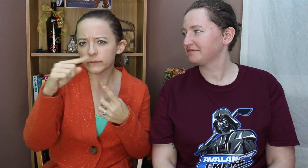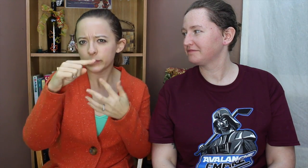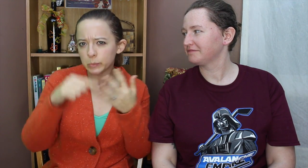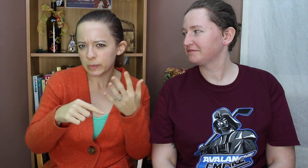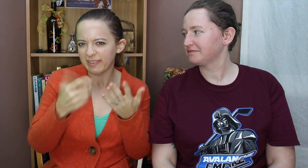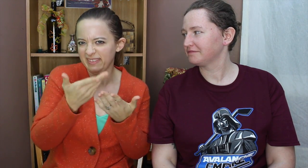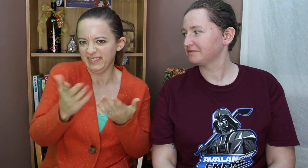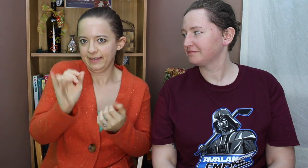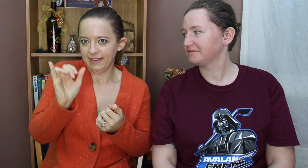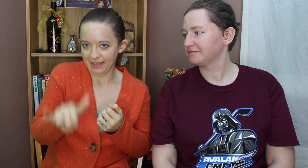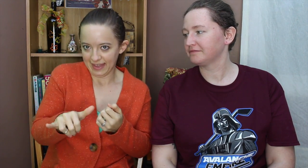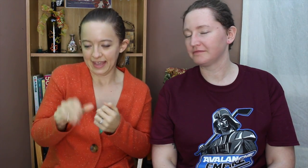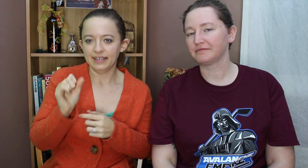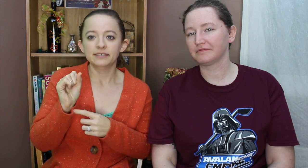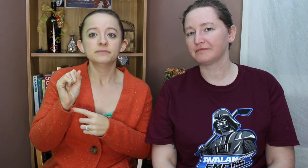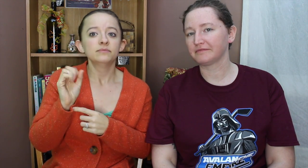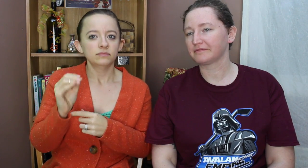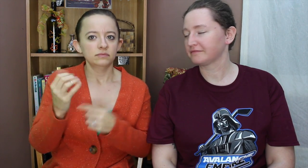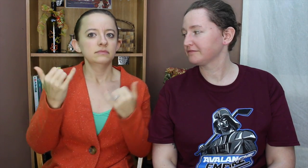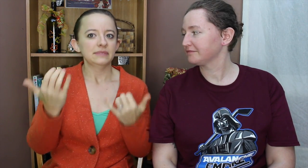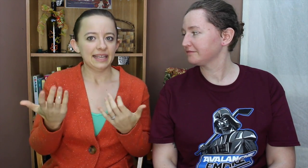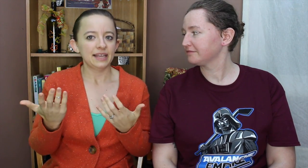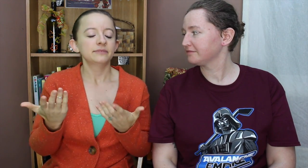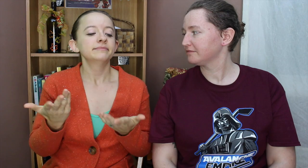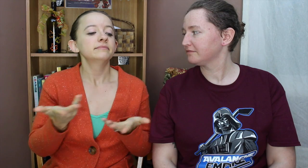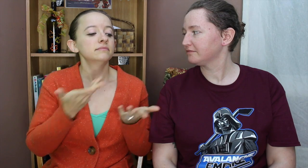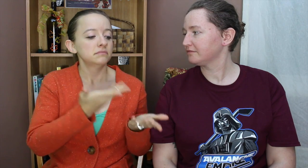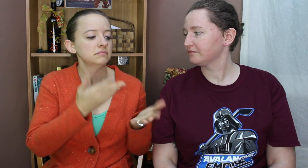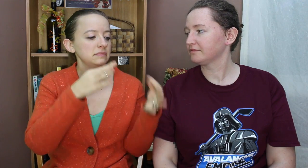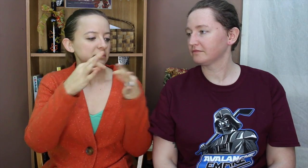why did they have this protest. What was it for? So let's go